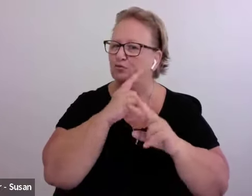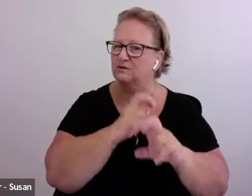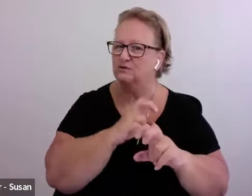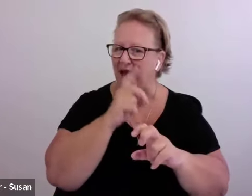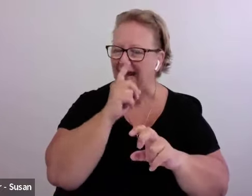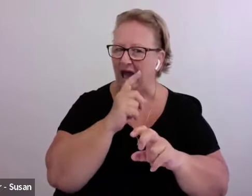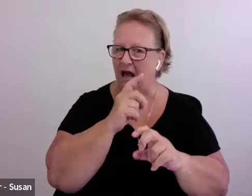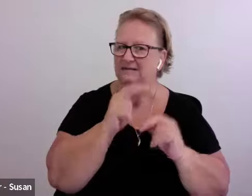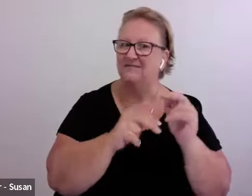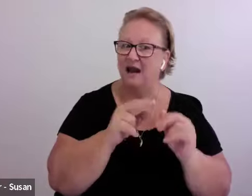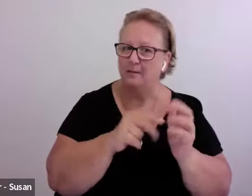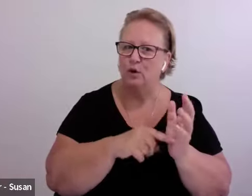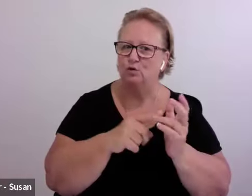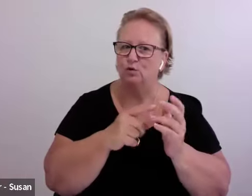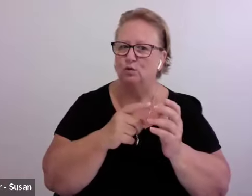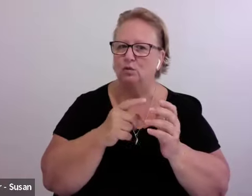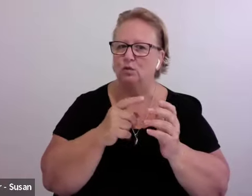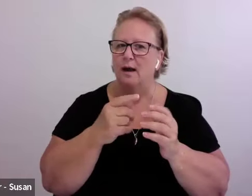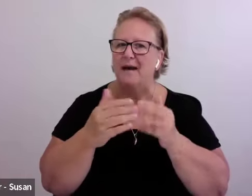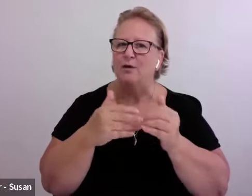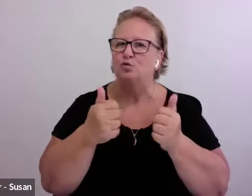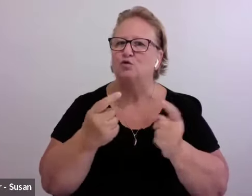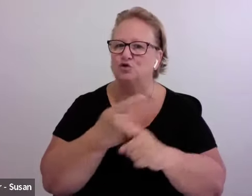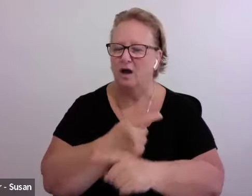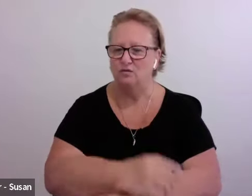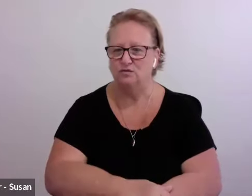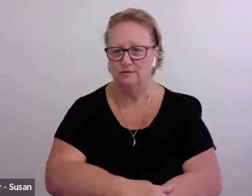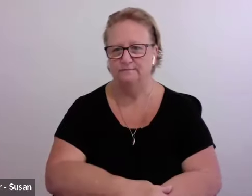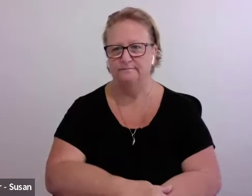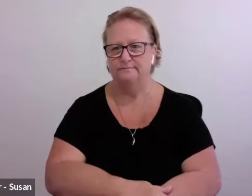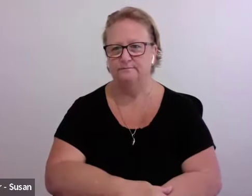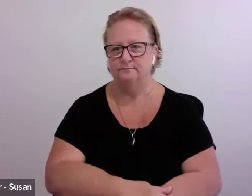think about the policy impact of the research applications